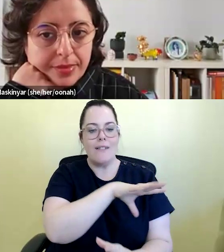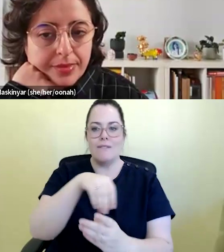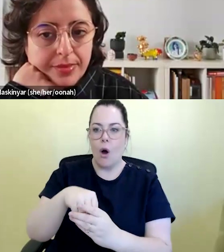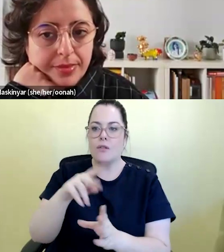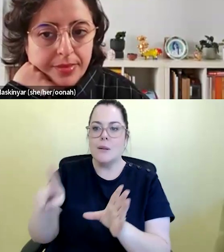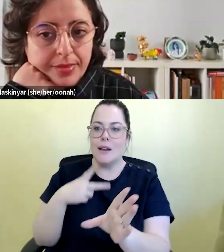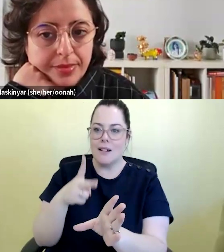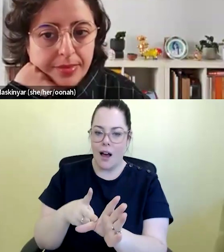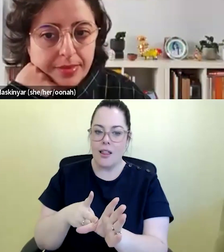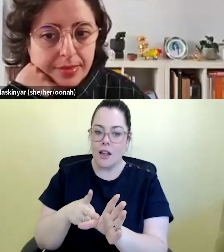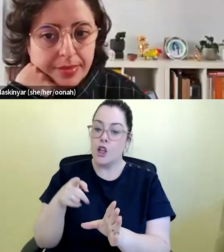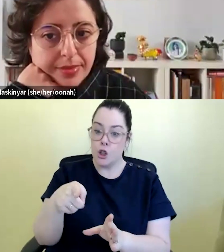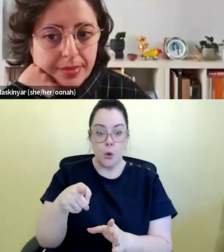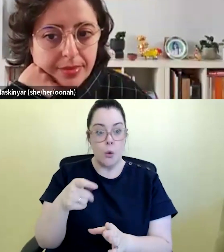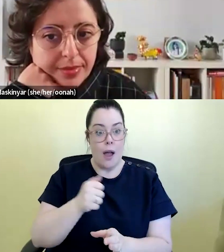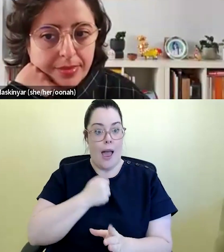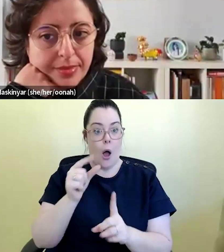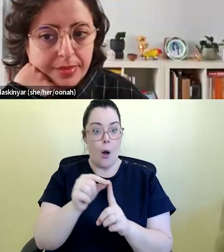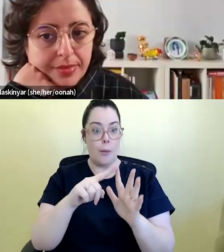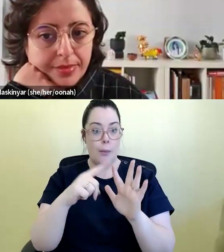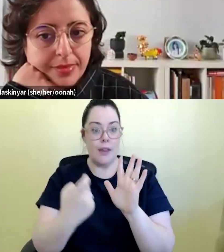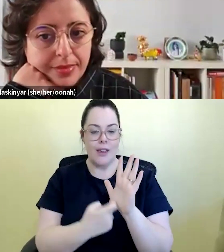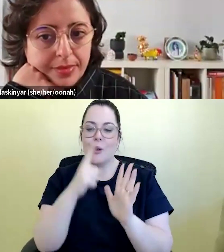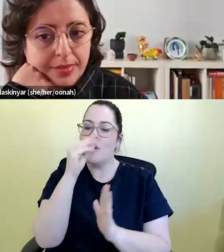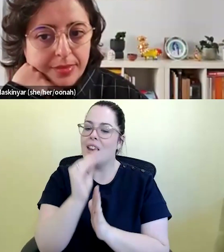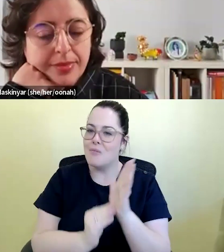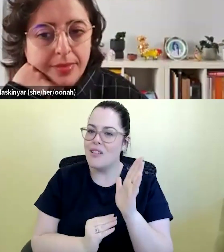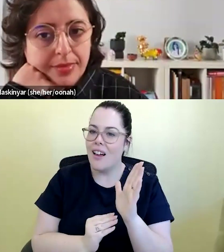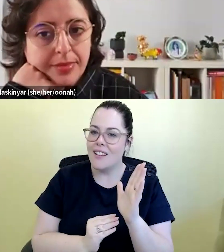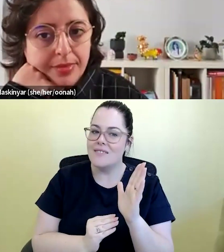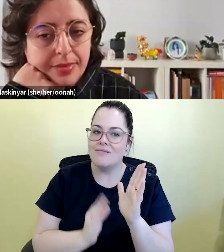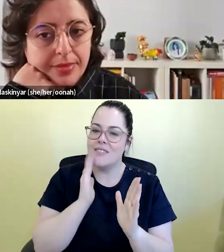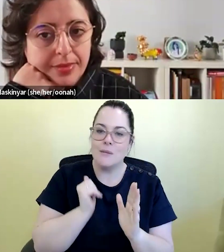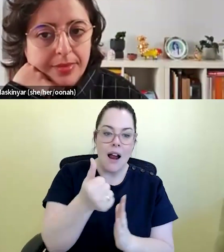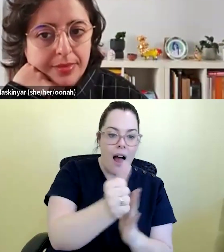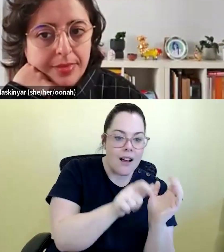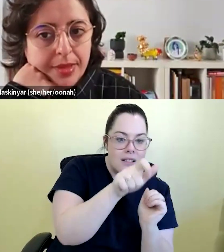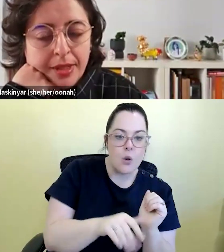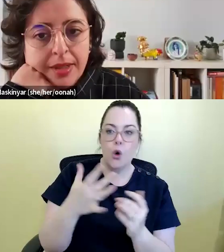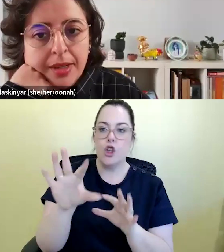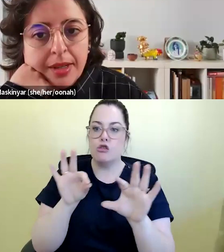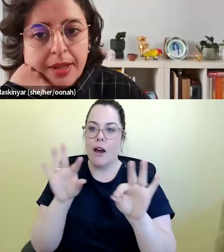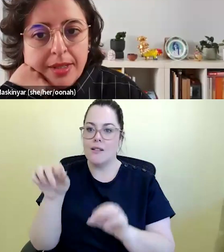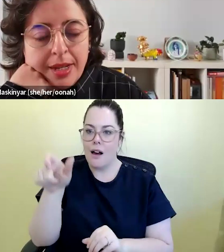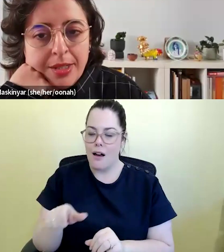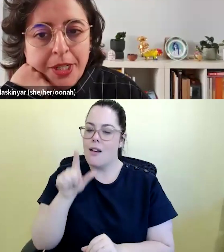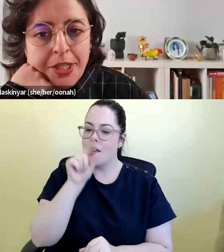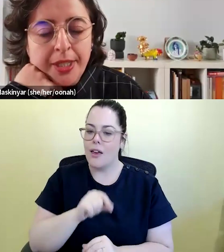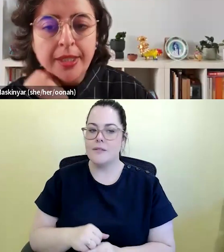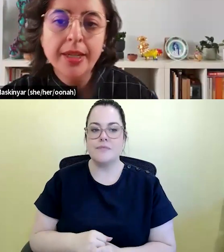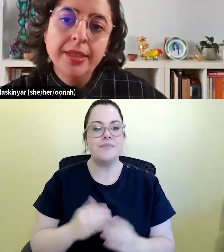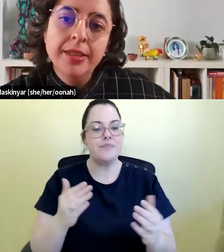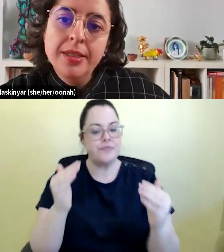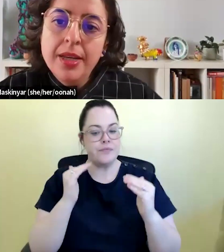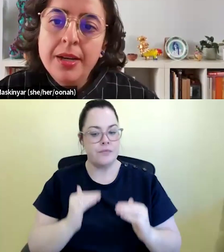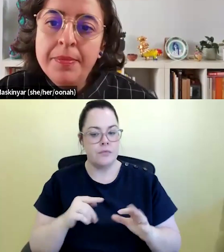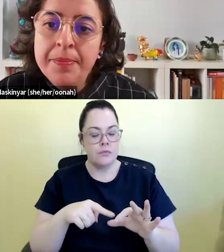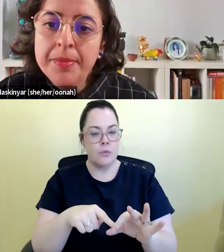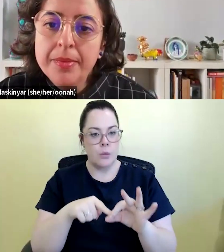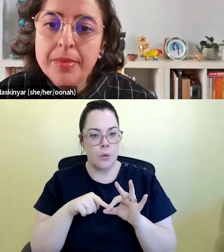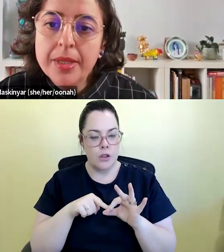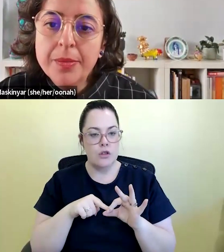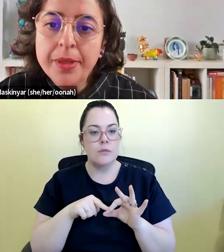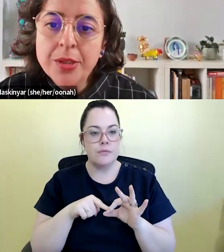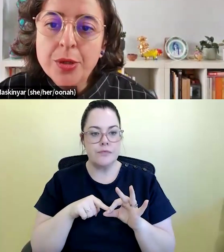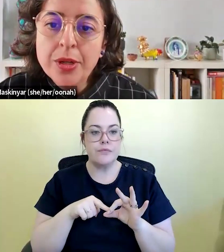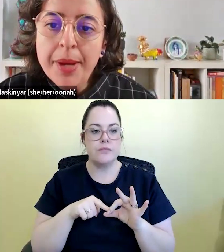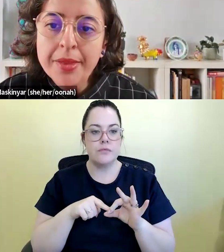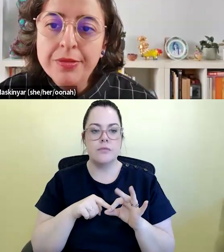if you are a peer, you can definitely apply. >> This next question — 'can we talk about the